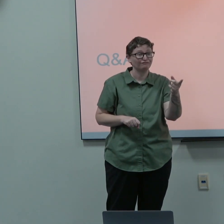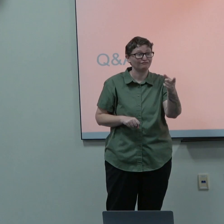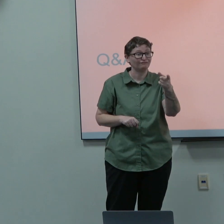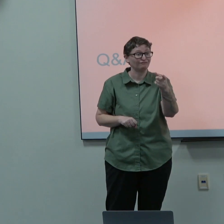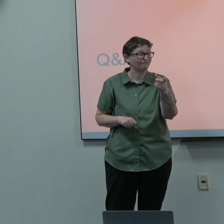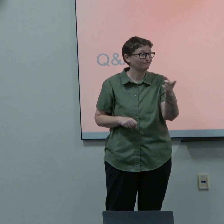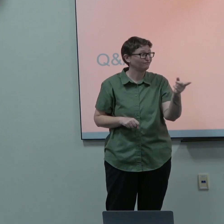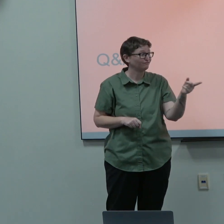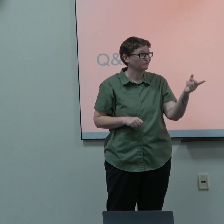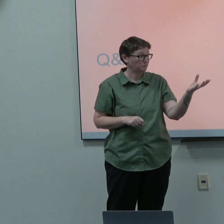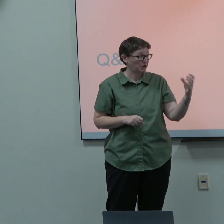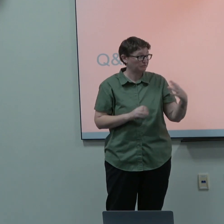Anyone in the room?